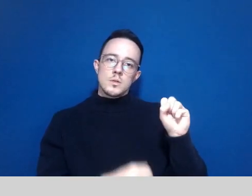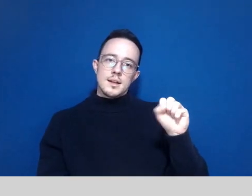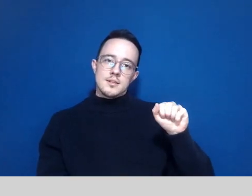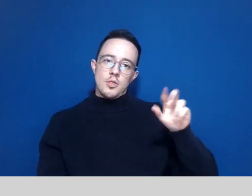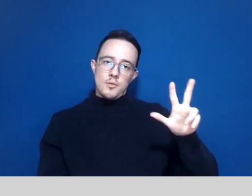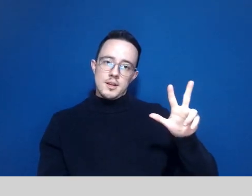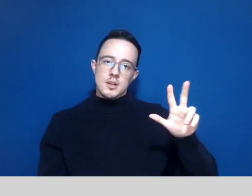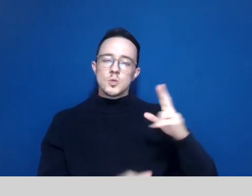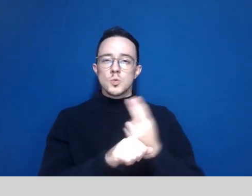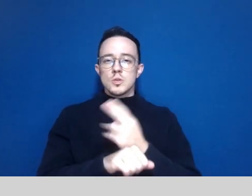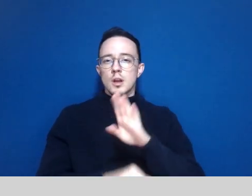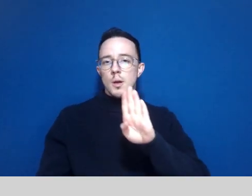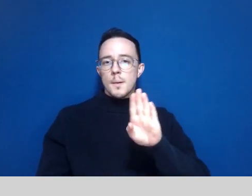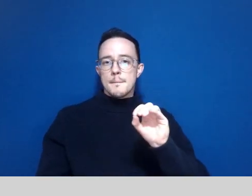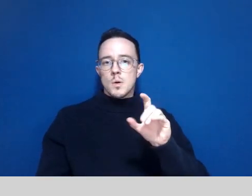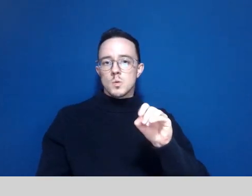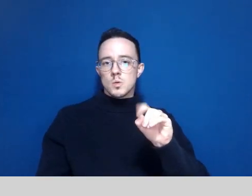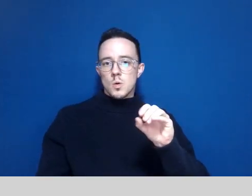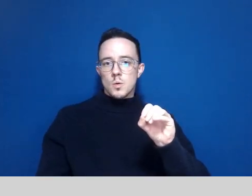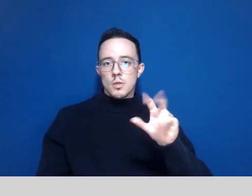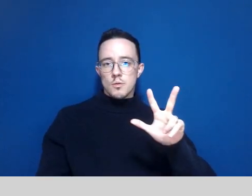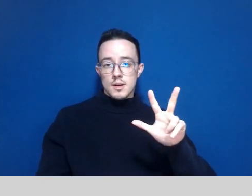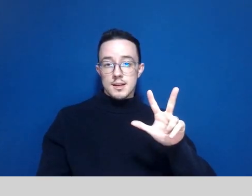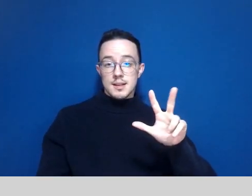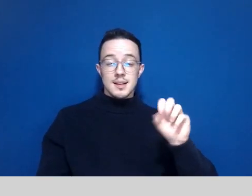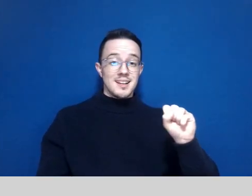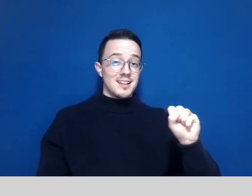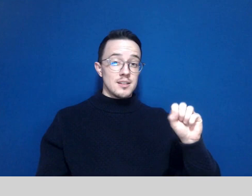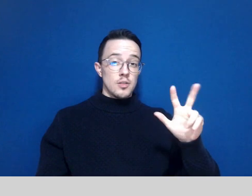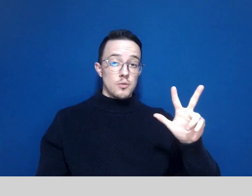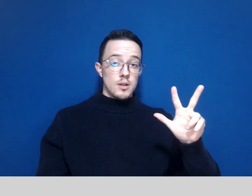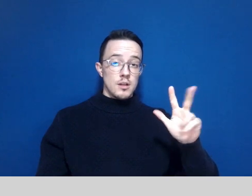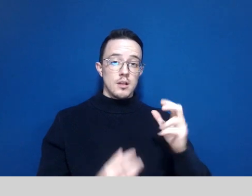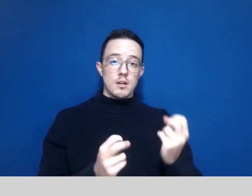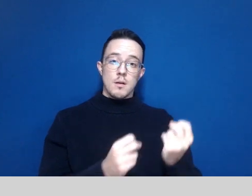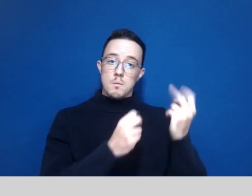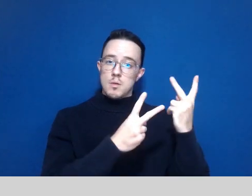And we would do that using the Boto3 S3 upload file